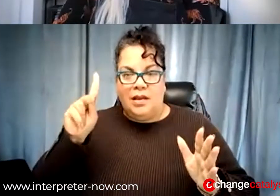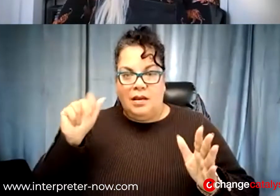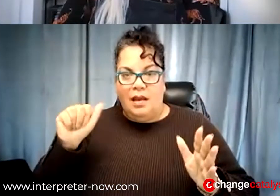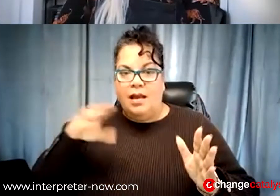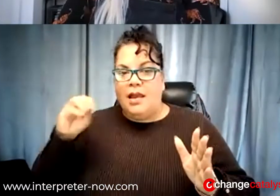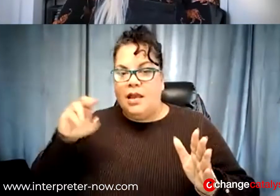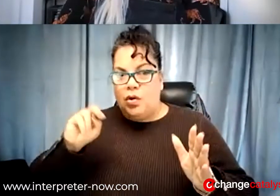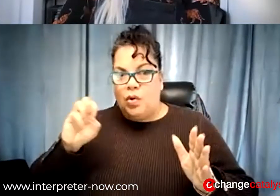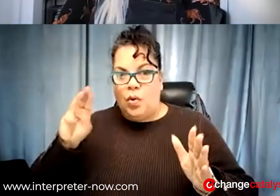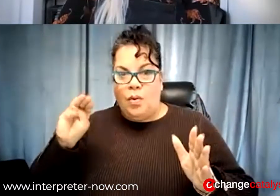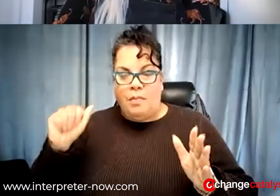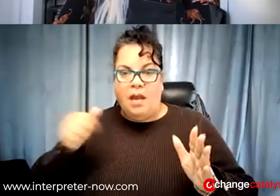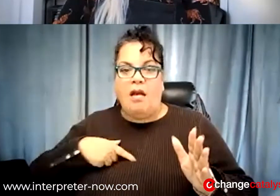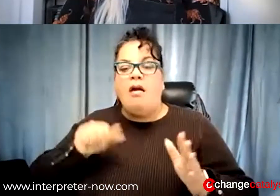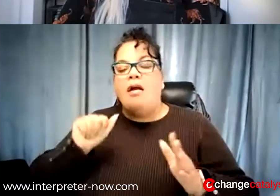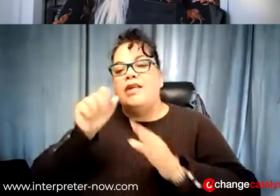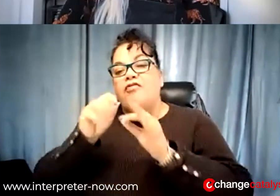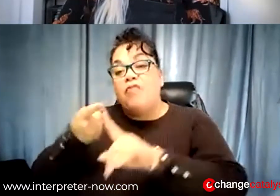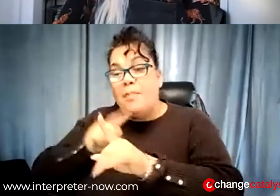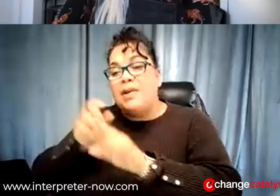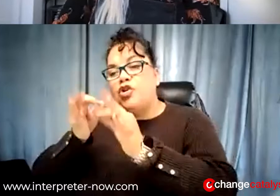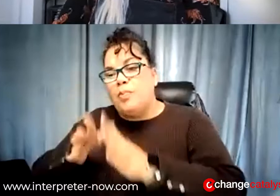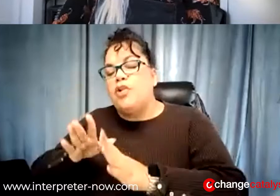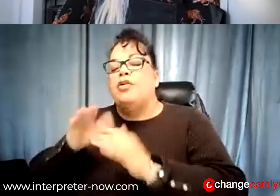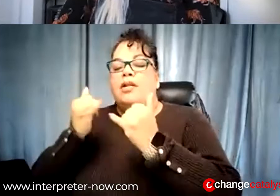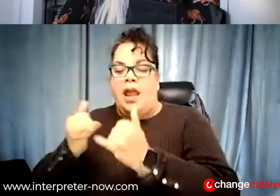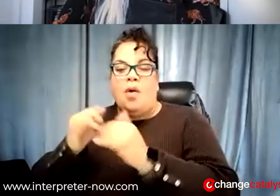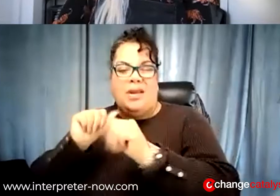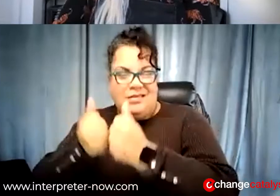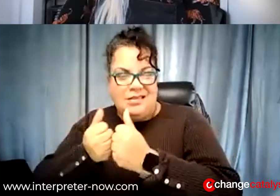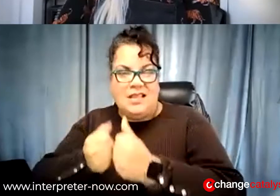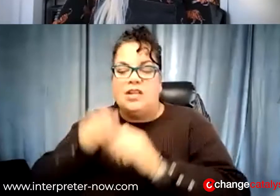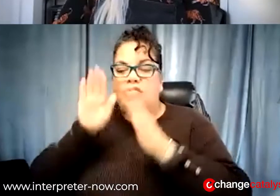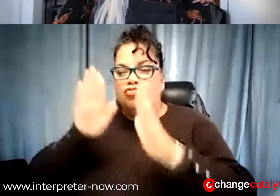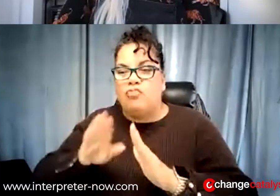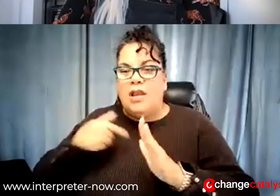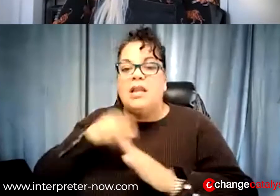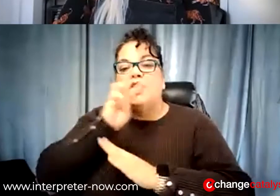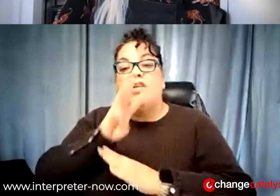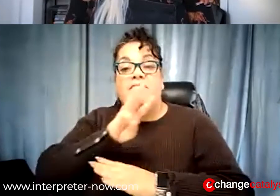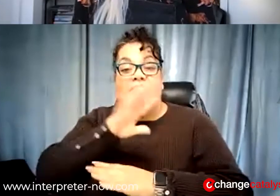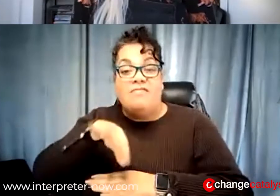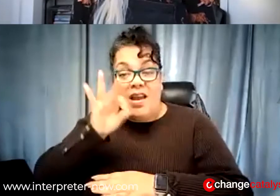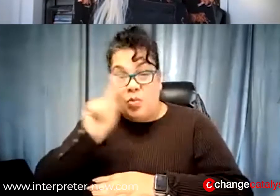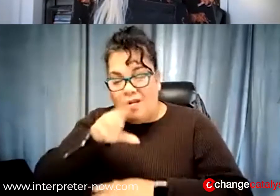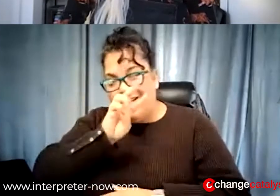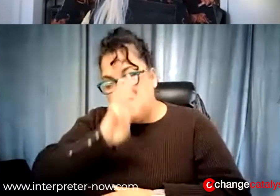fantastic accessibility partners. You can learn more about InterpreterNow at www.Interpreter-Now.com.